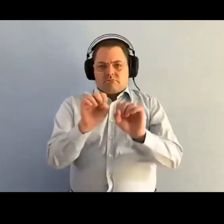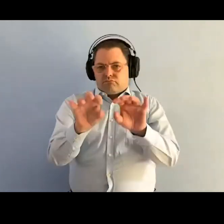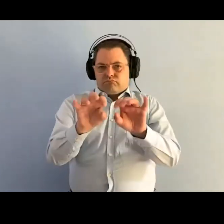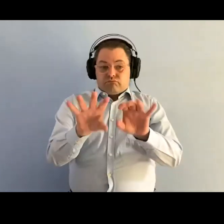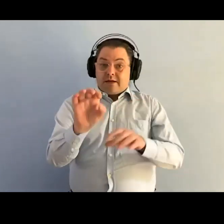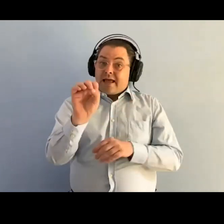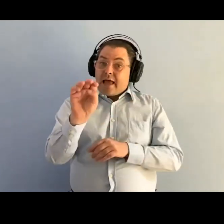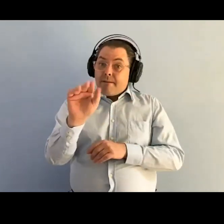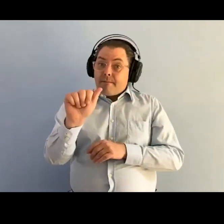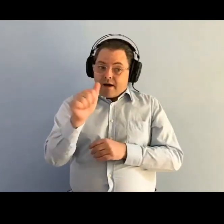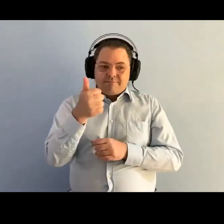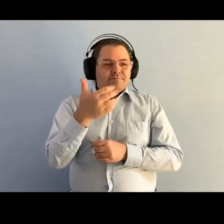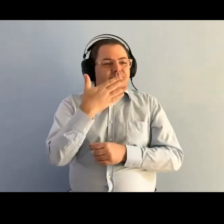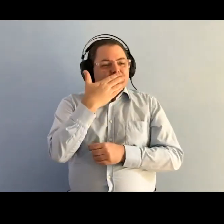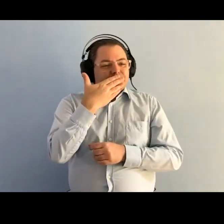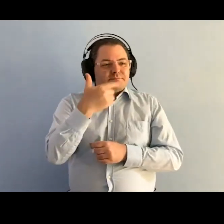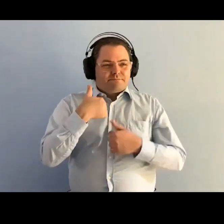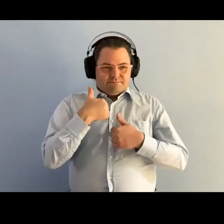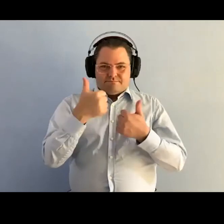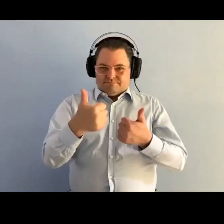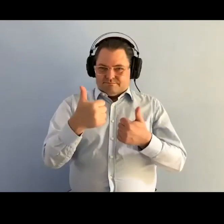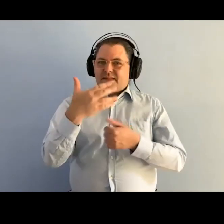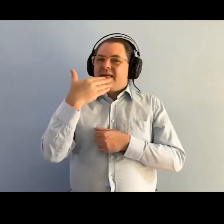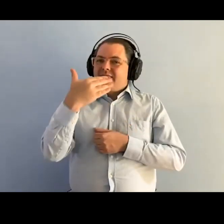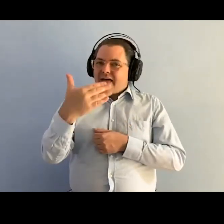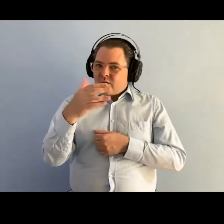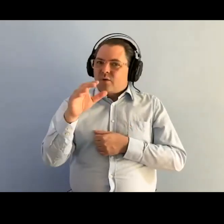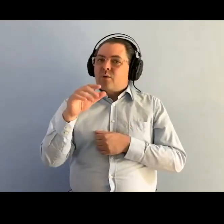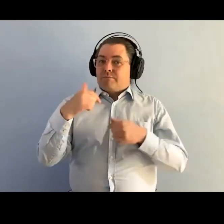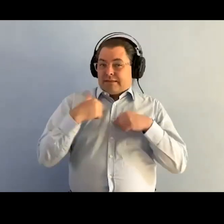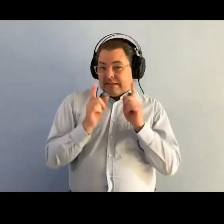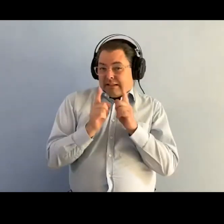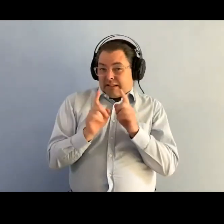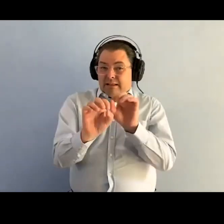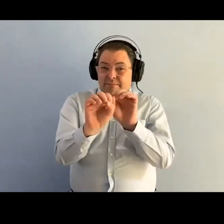to Emma from WHO, just a two-minute pitch on the vaccination